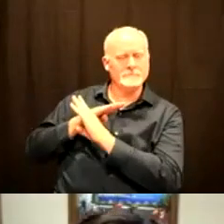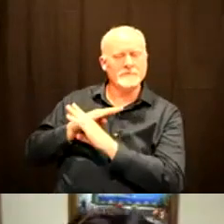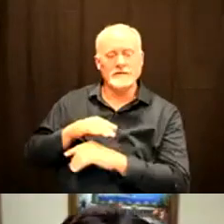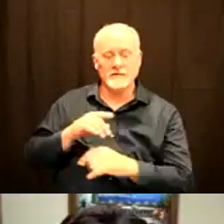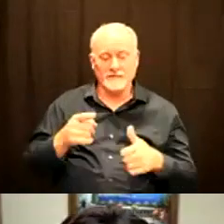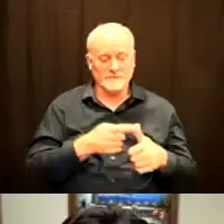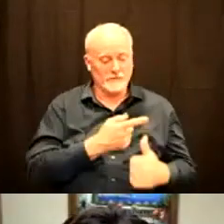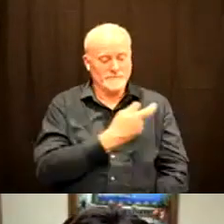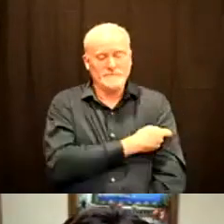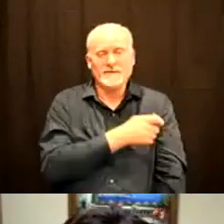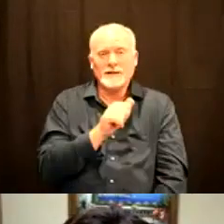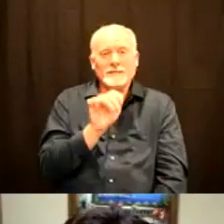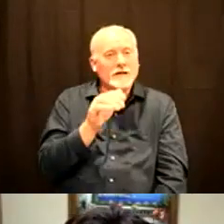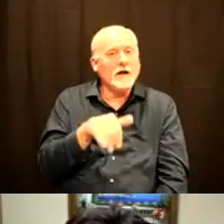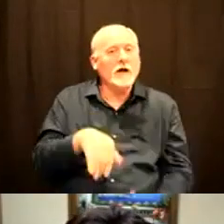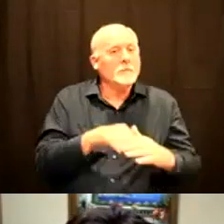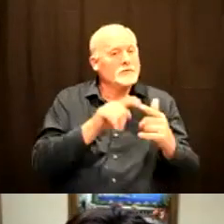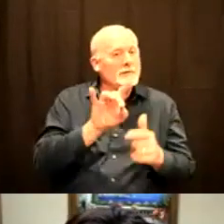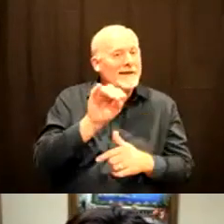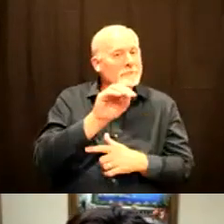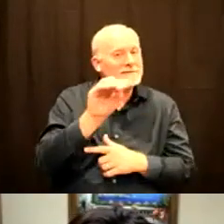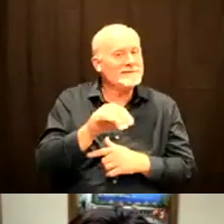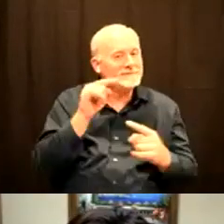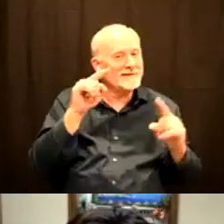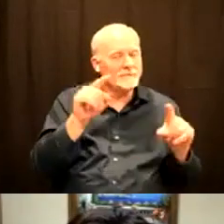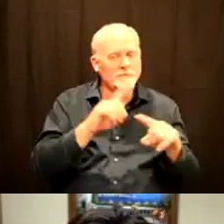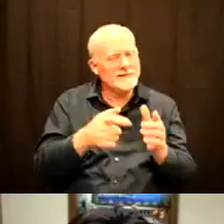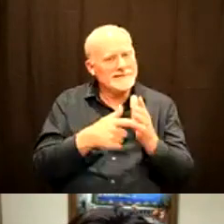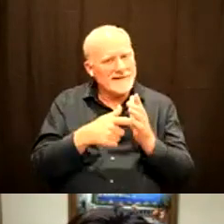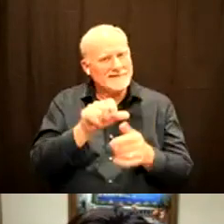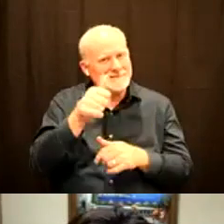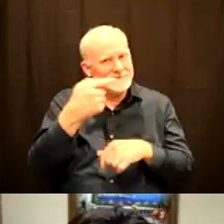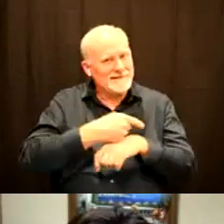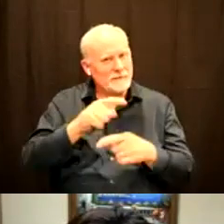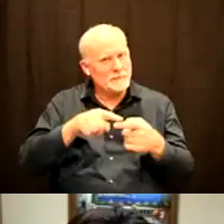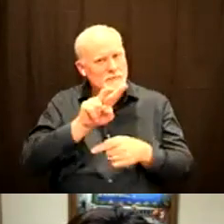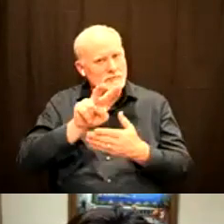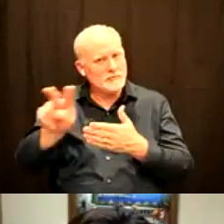as high as 80 percent effective but it takes 10 days to two weeks so don't assume the vaccine